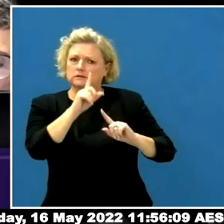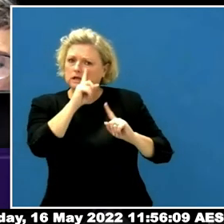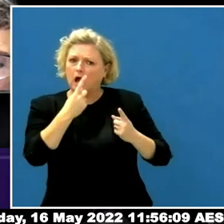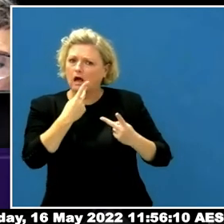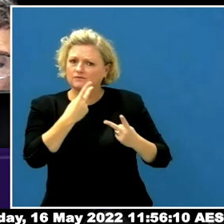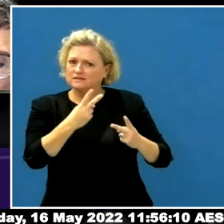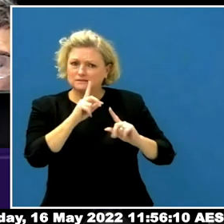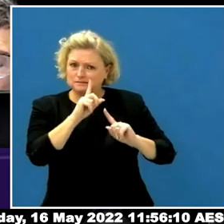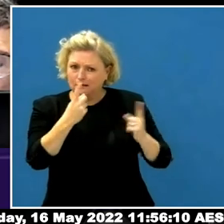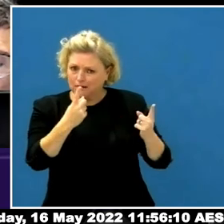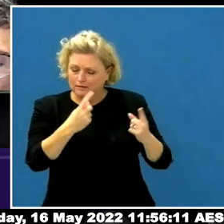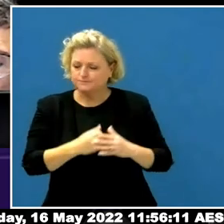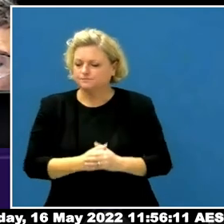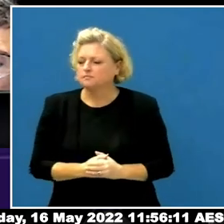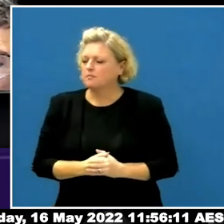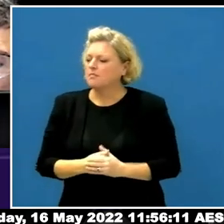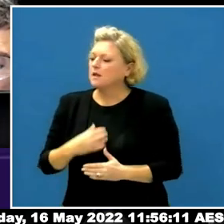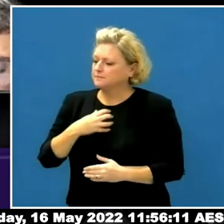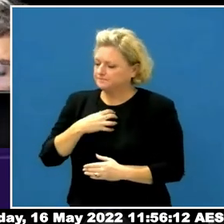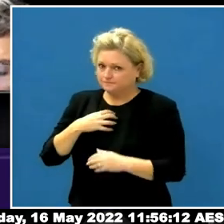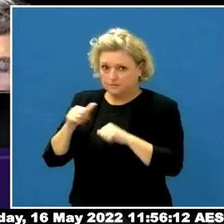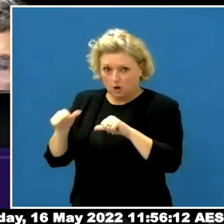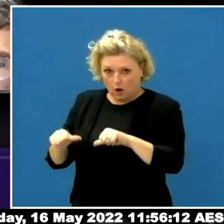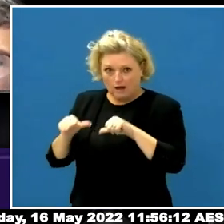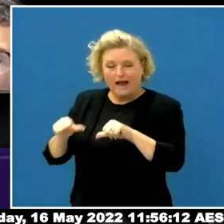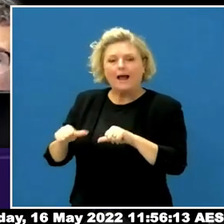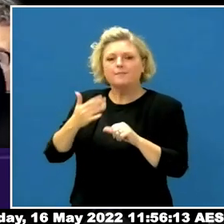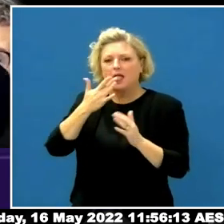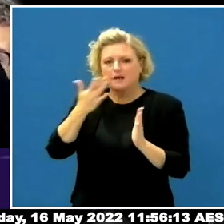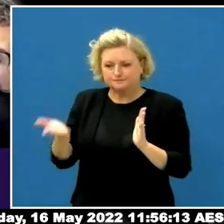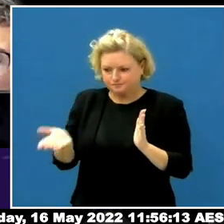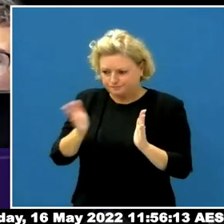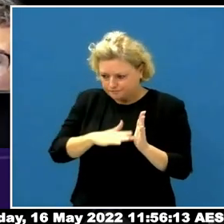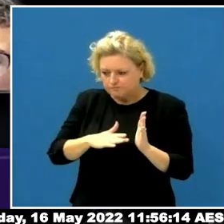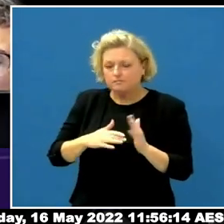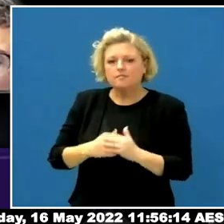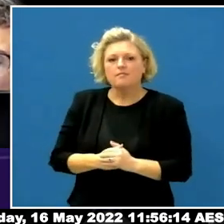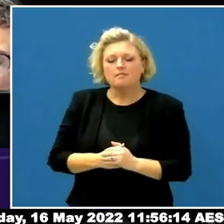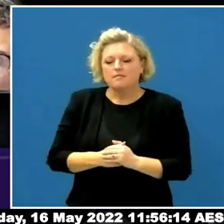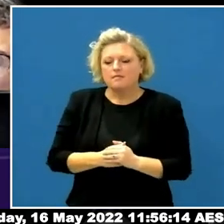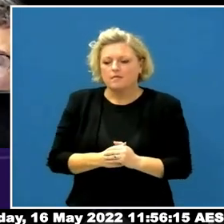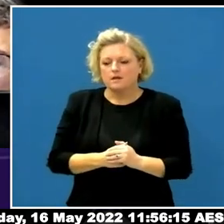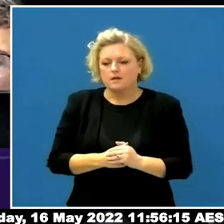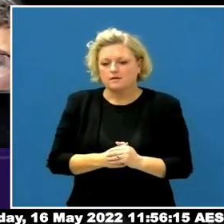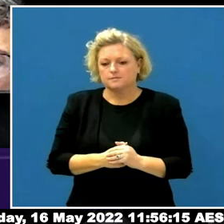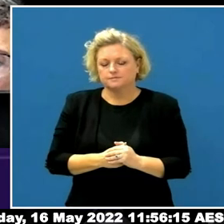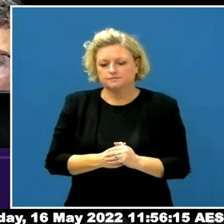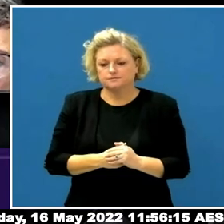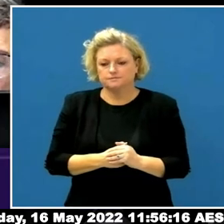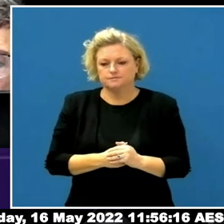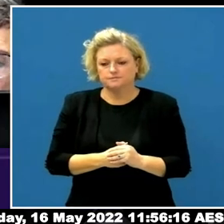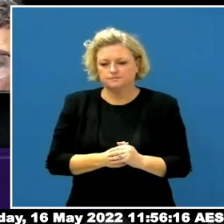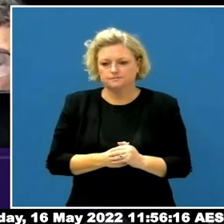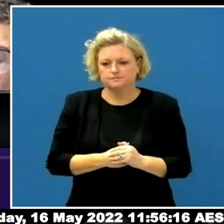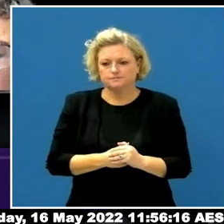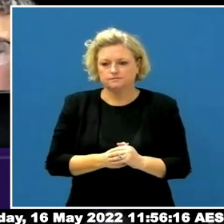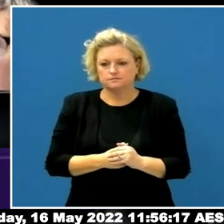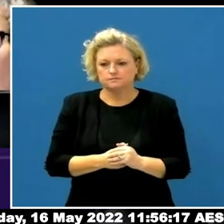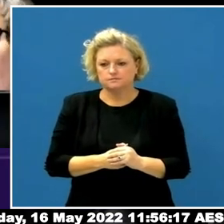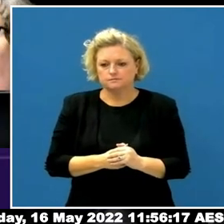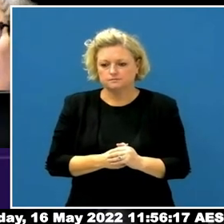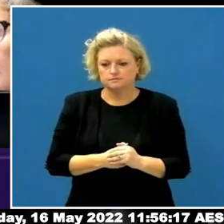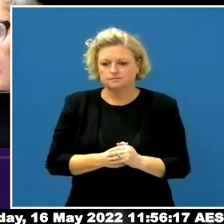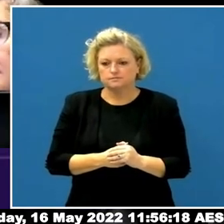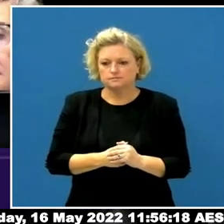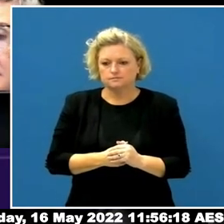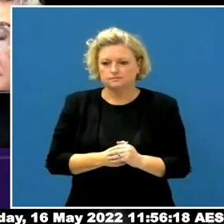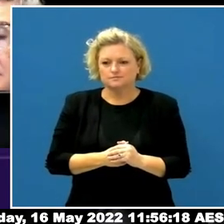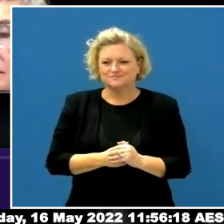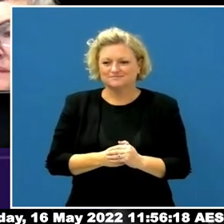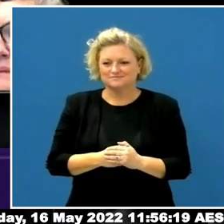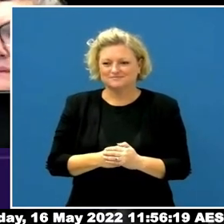If we could turn to the next page, please, which is page 10 of 12, the